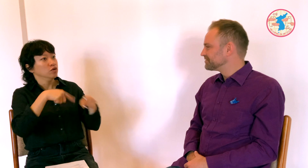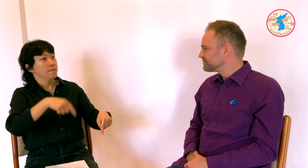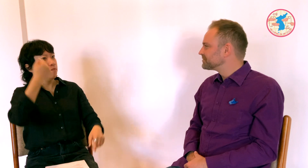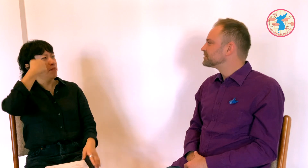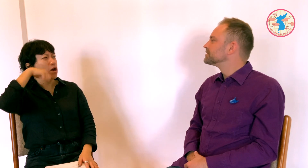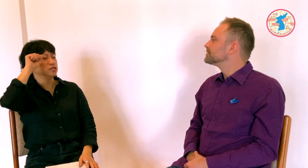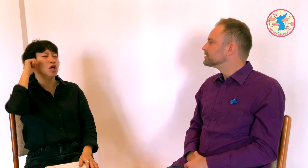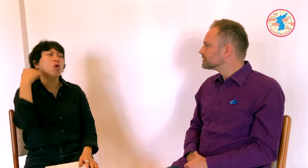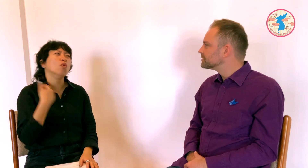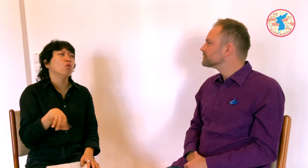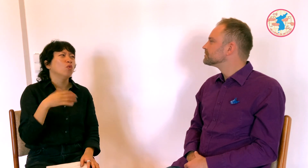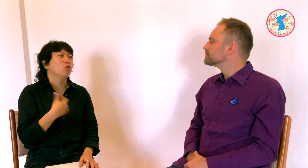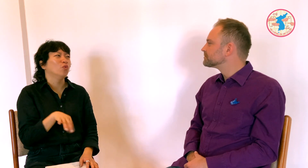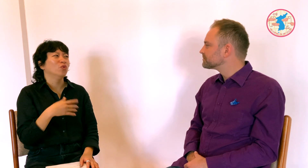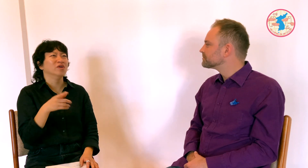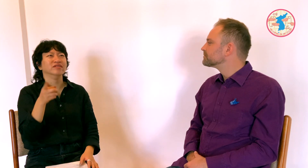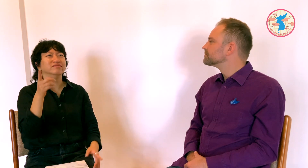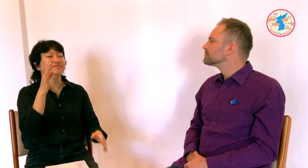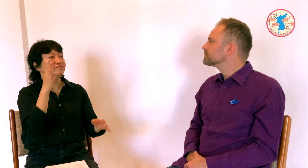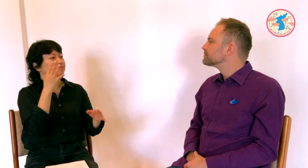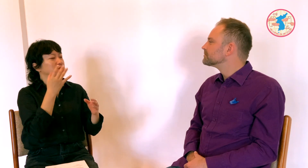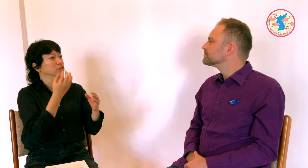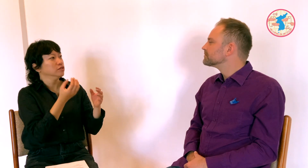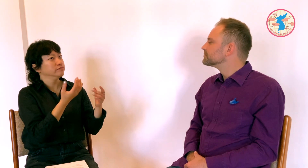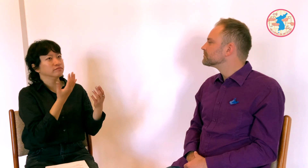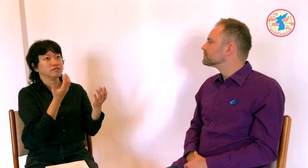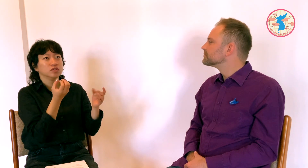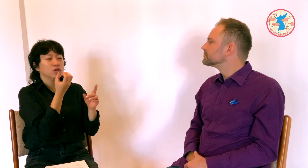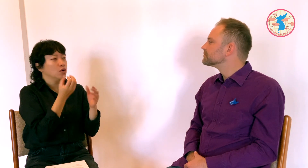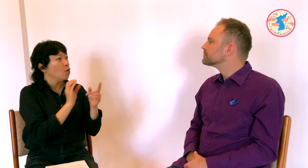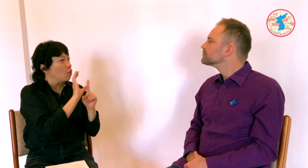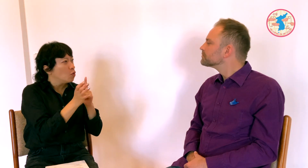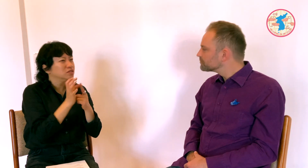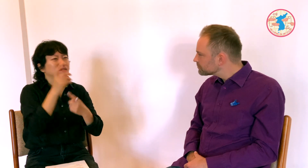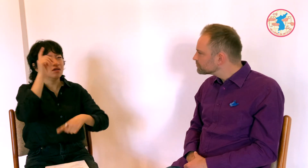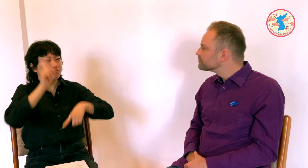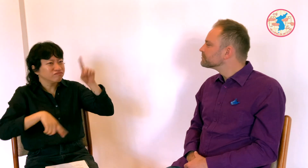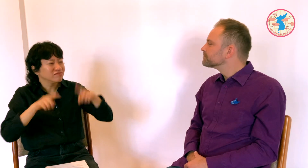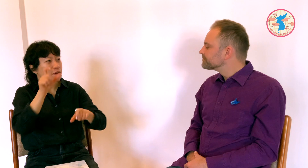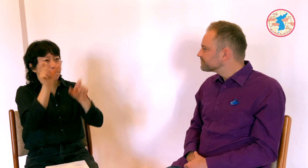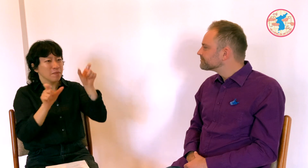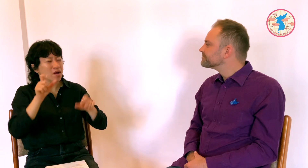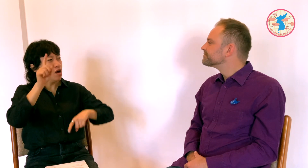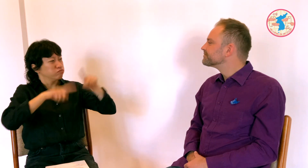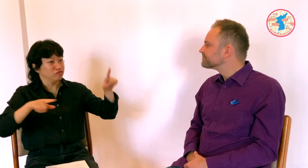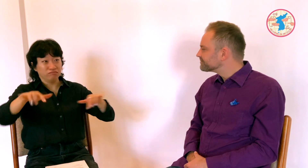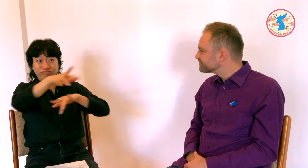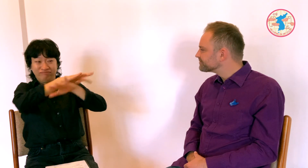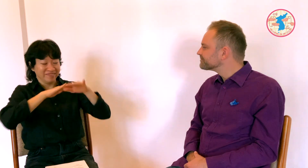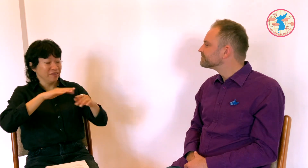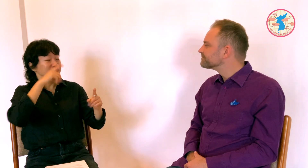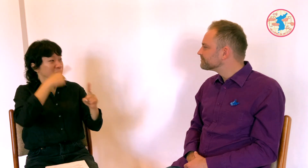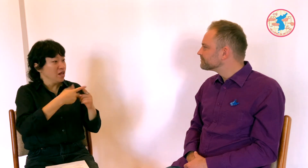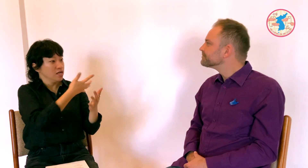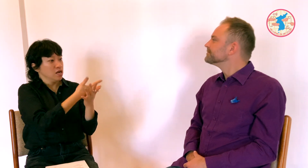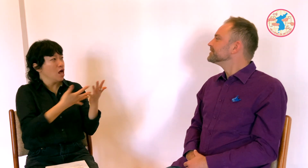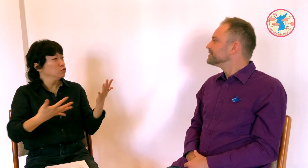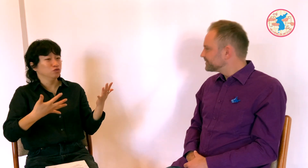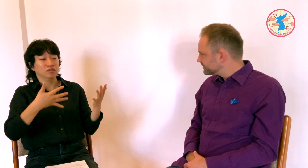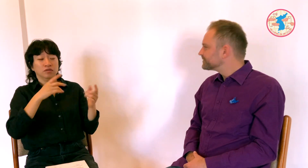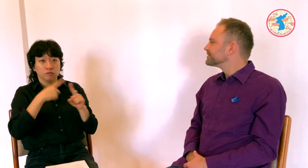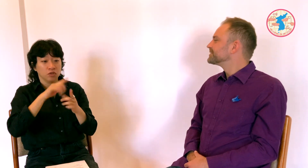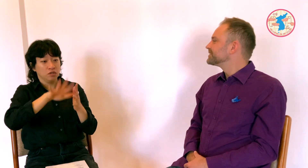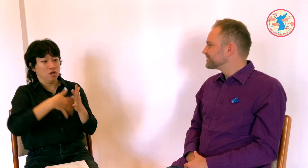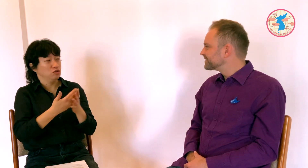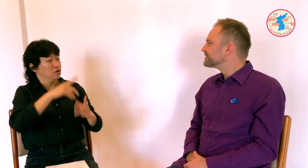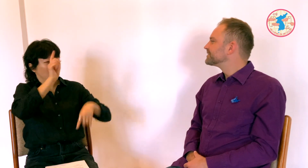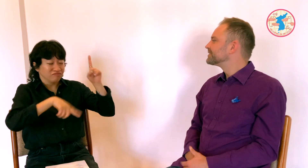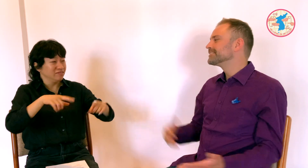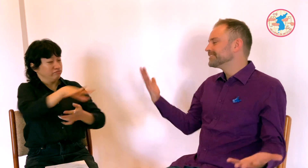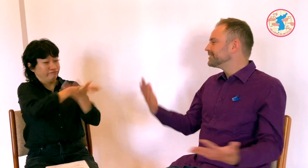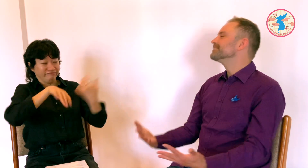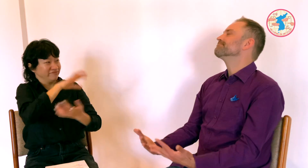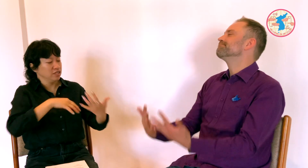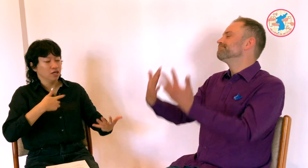Not to mention, Berlin boasts of a very diverse population including so many different ethnicities, languages, and cultures and everything!